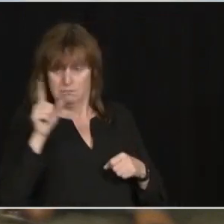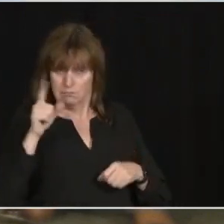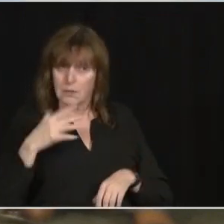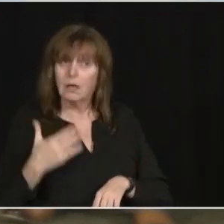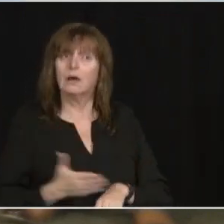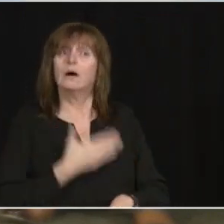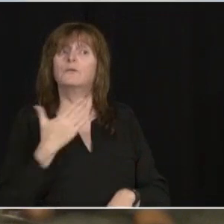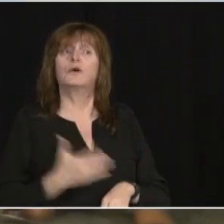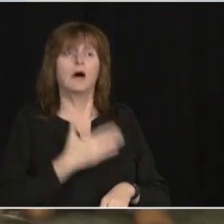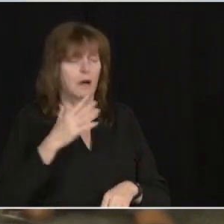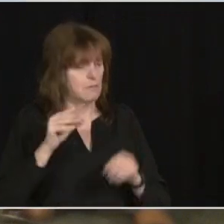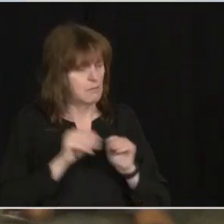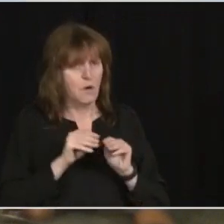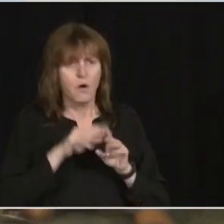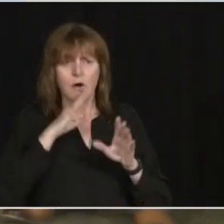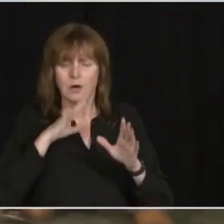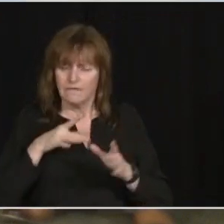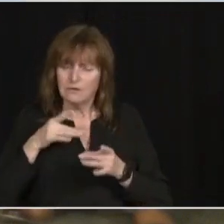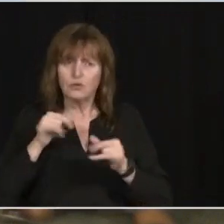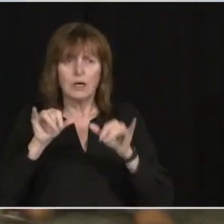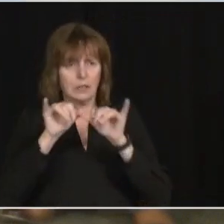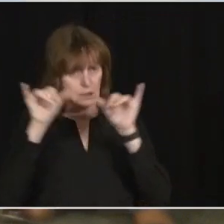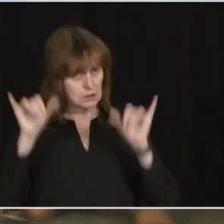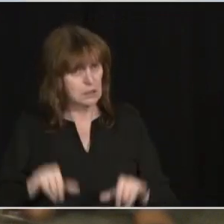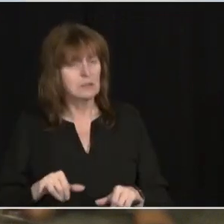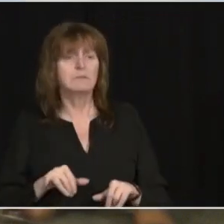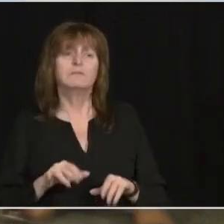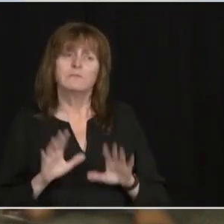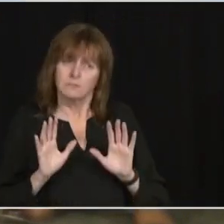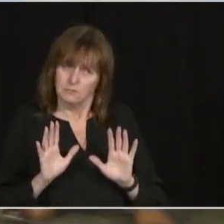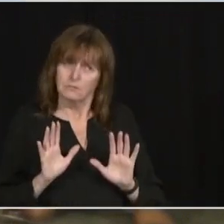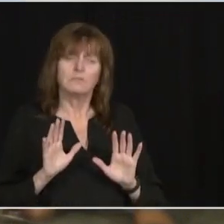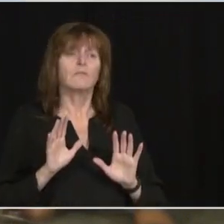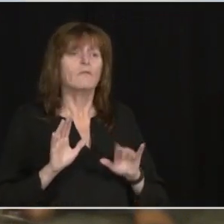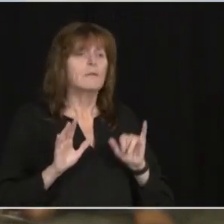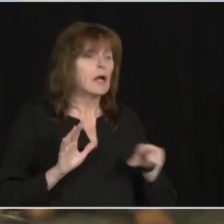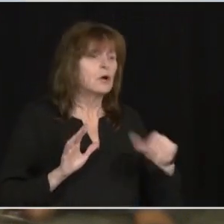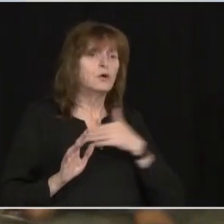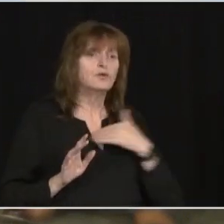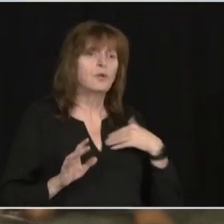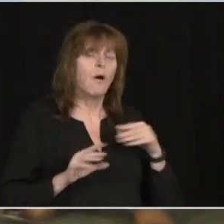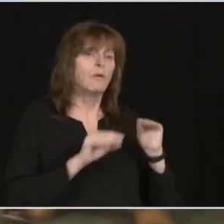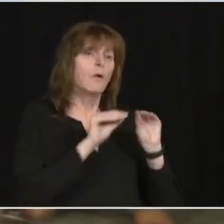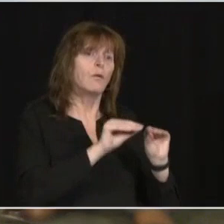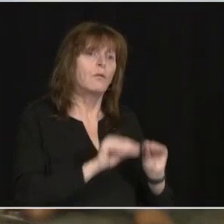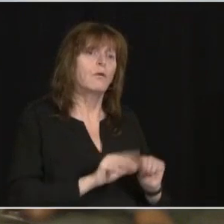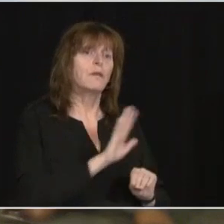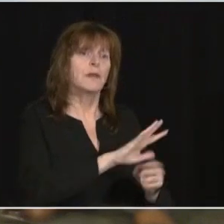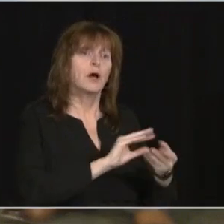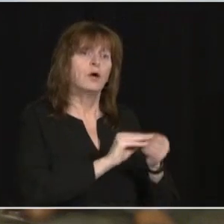I think it's going to be really important for the city of Toronto to share that data with us,